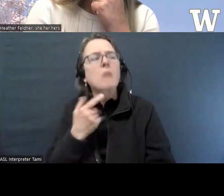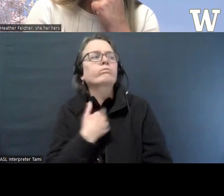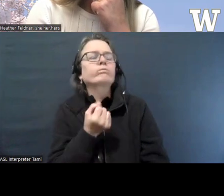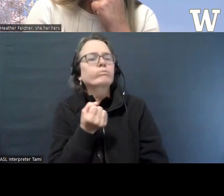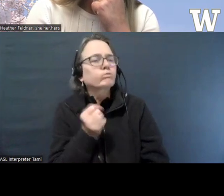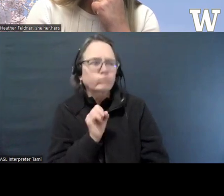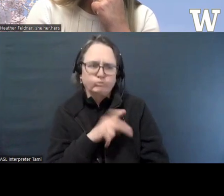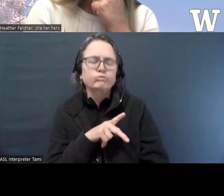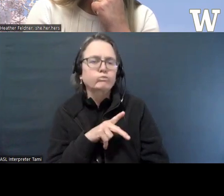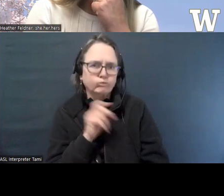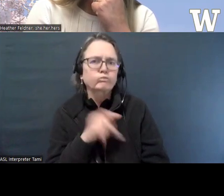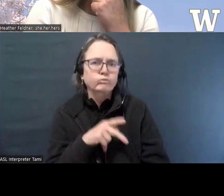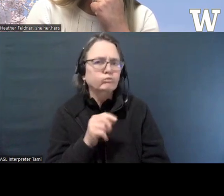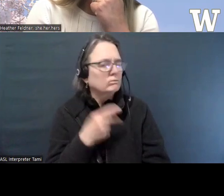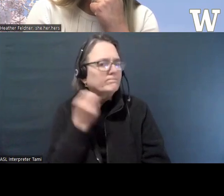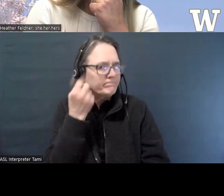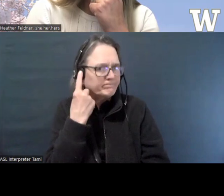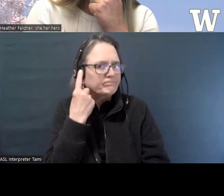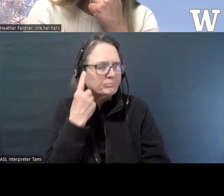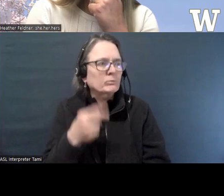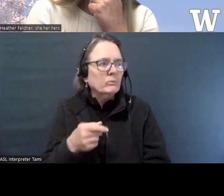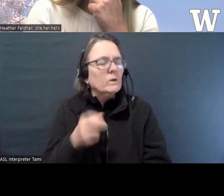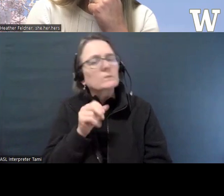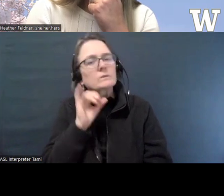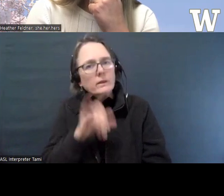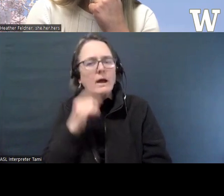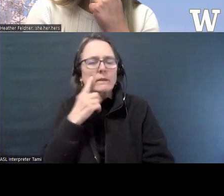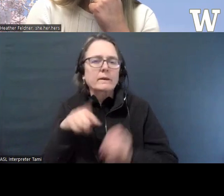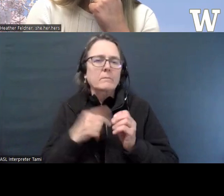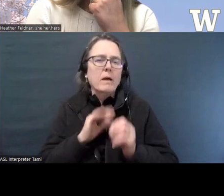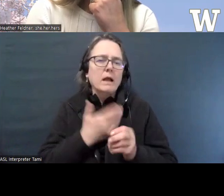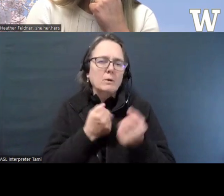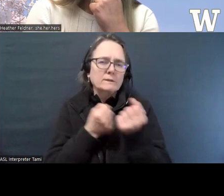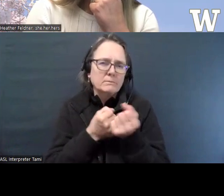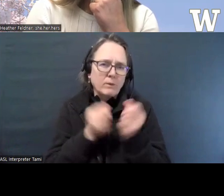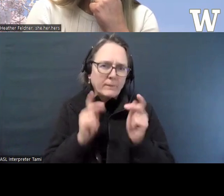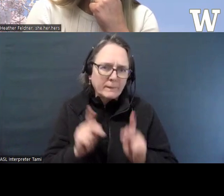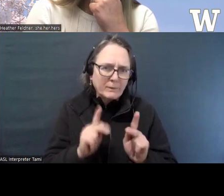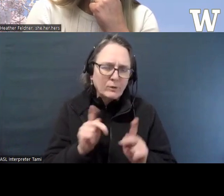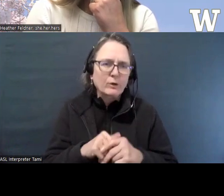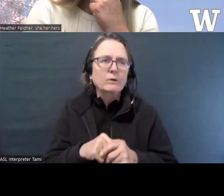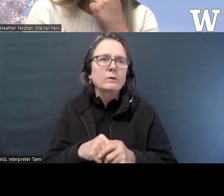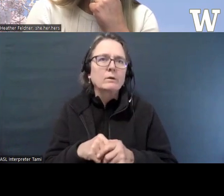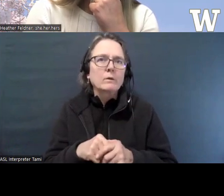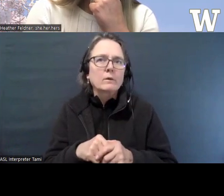Try to ask them, you know, if they would like to share their experiences